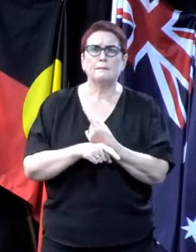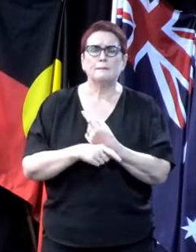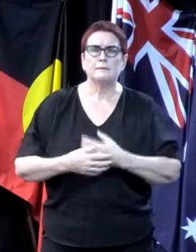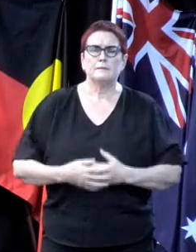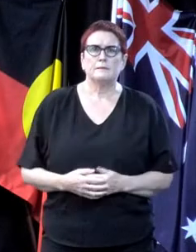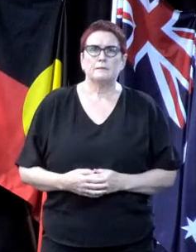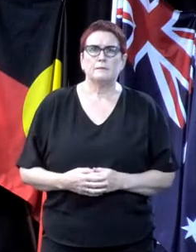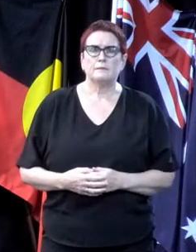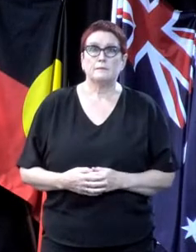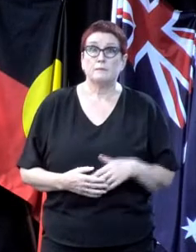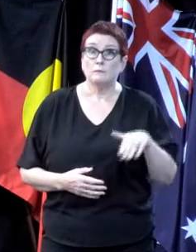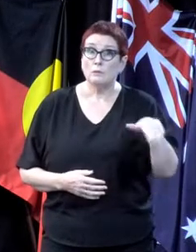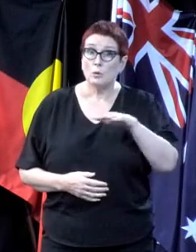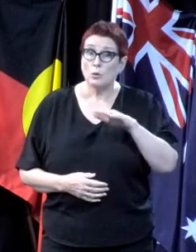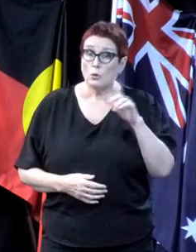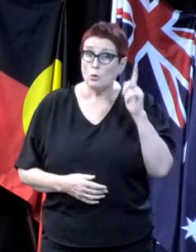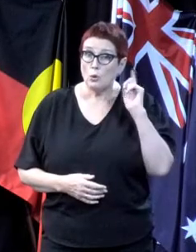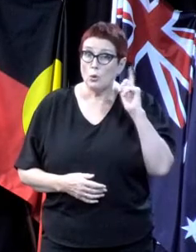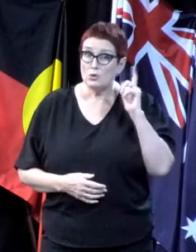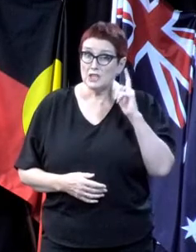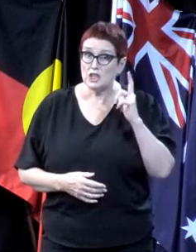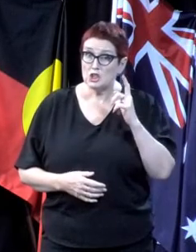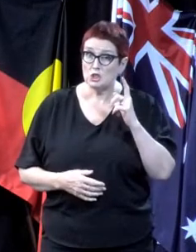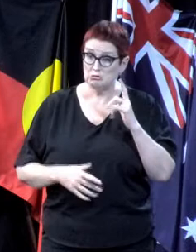were all the teachers basically on board with inclusive education?